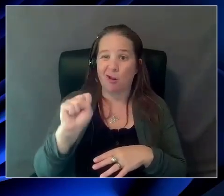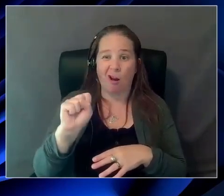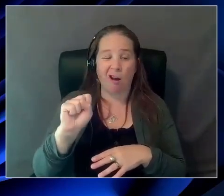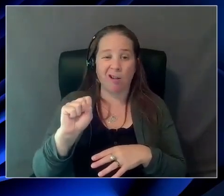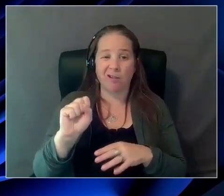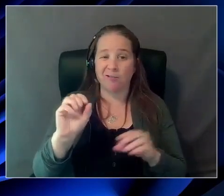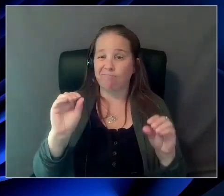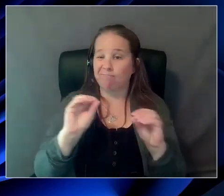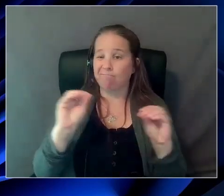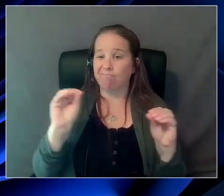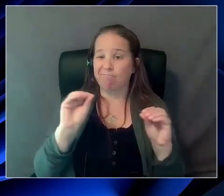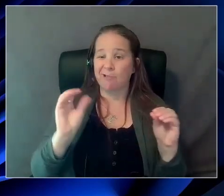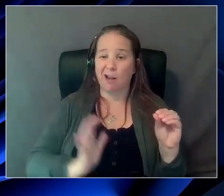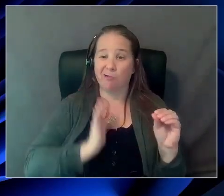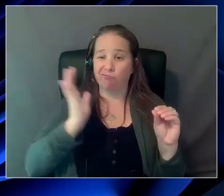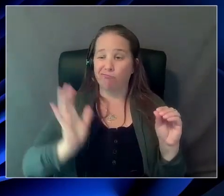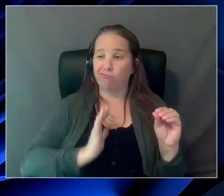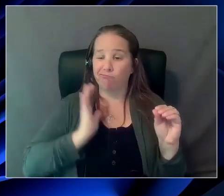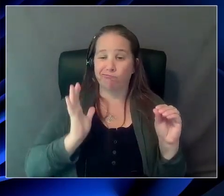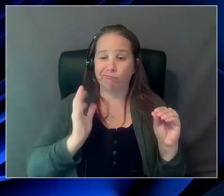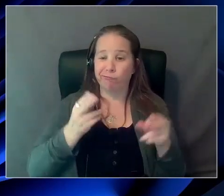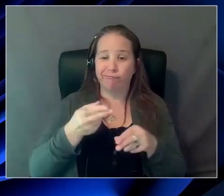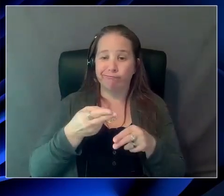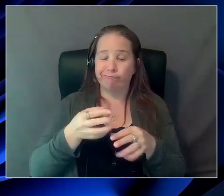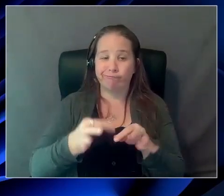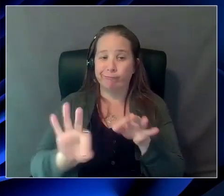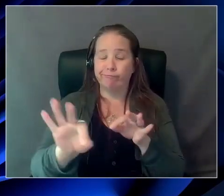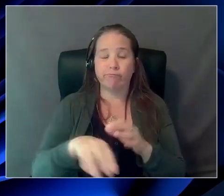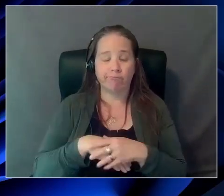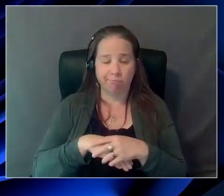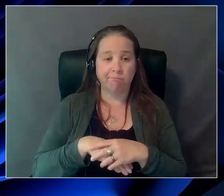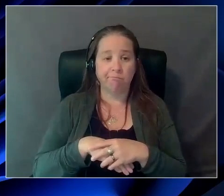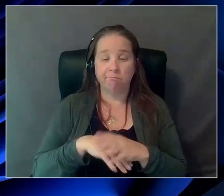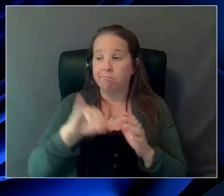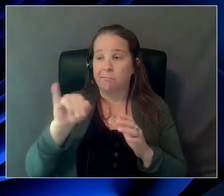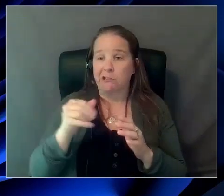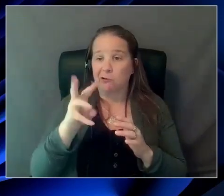Nothing, nothing fancy. So yeah, just using Jaws as is.